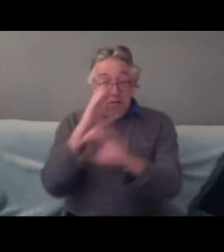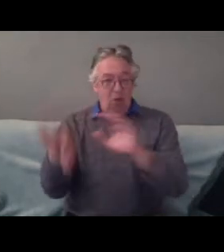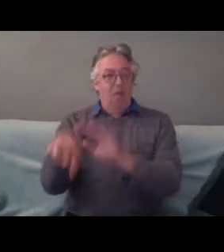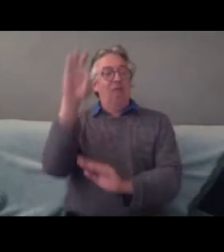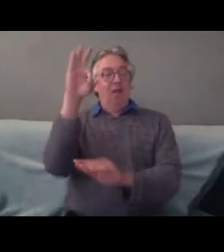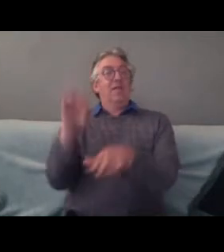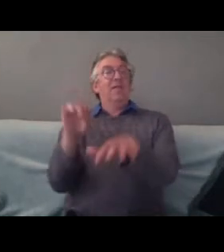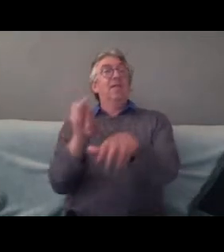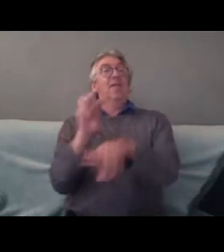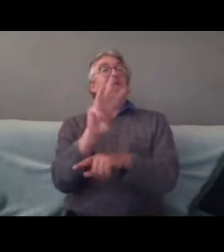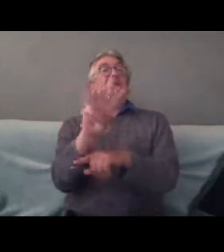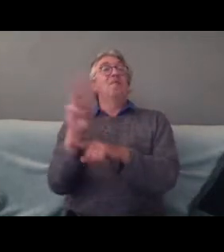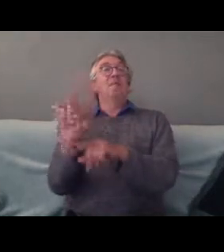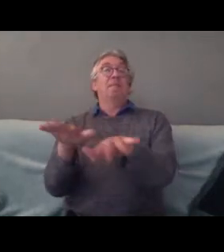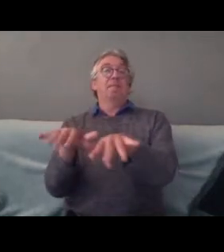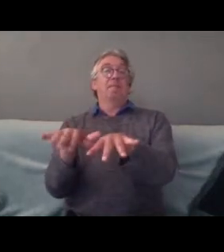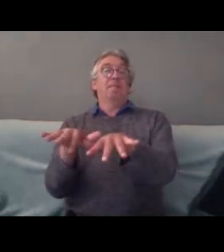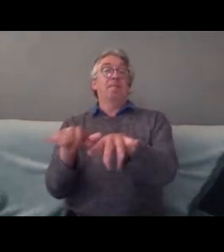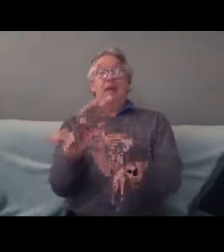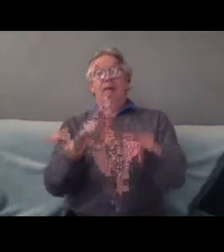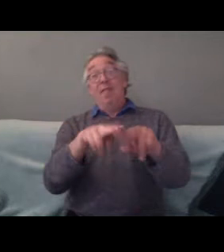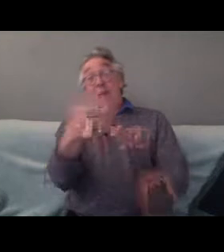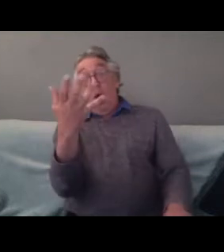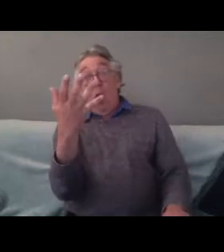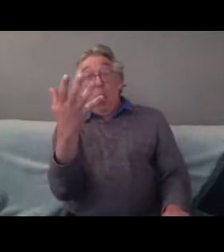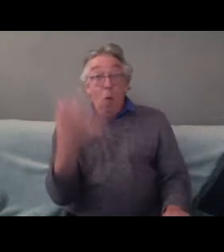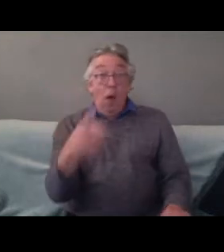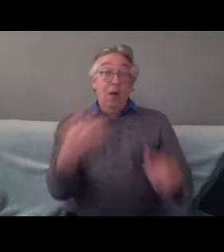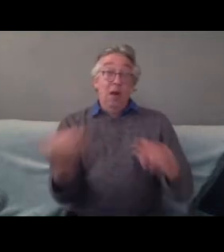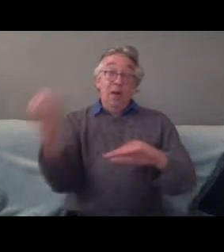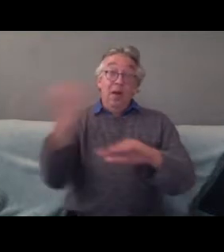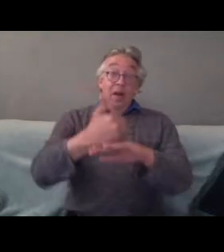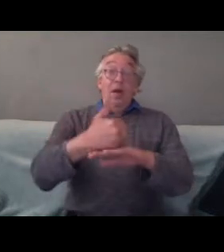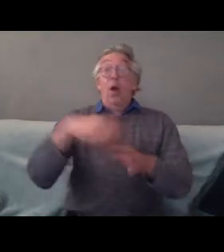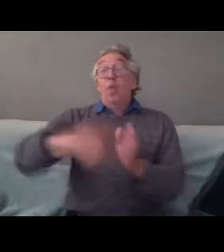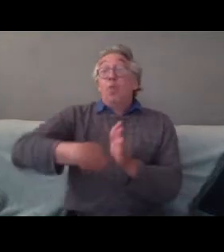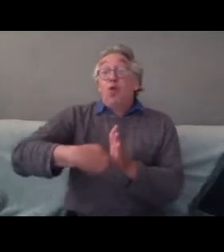coming up with projects in the future, in volunteerism, to read that.